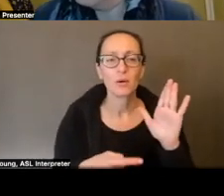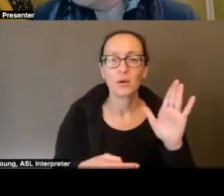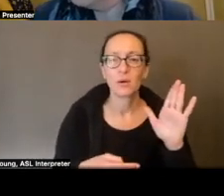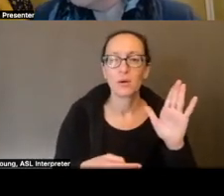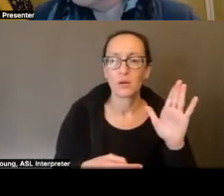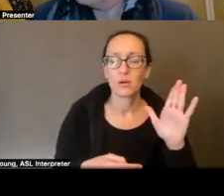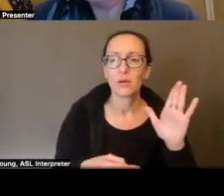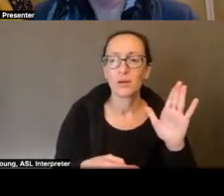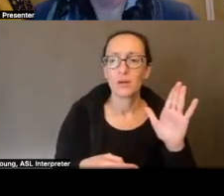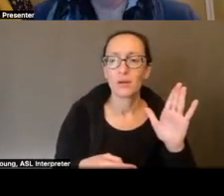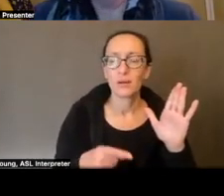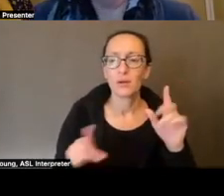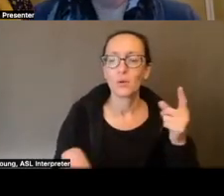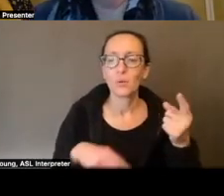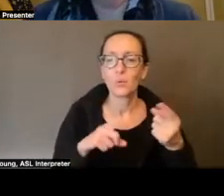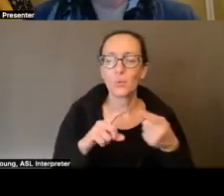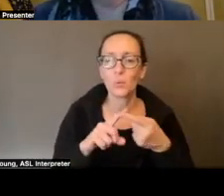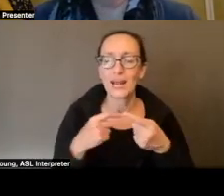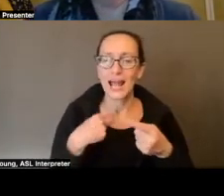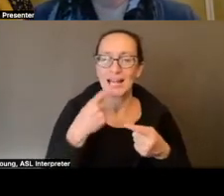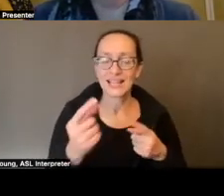I'm like no, that's not how it works.